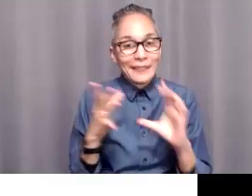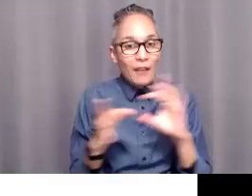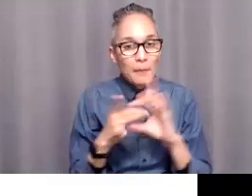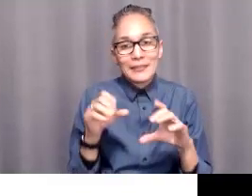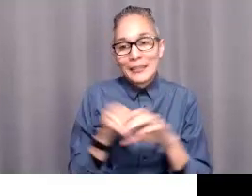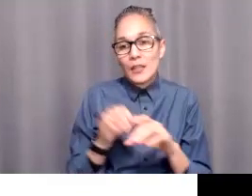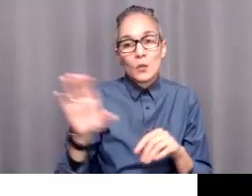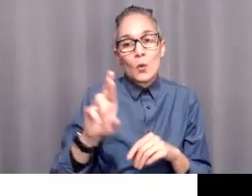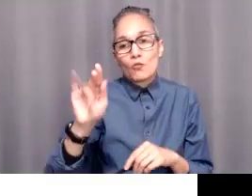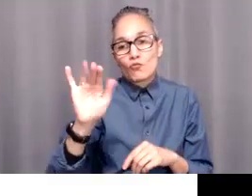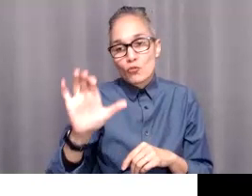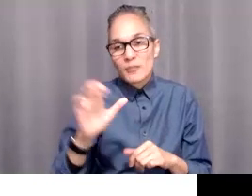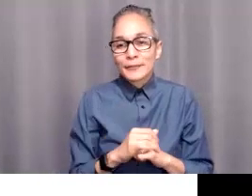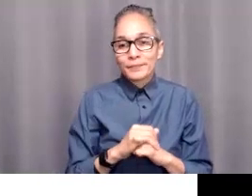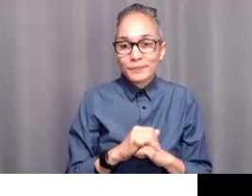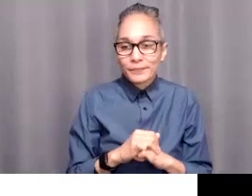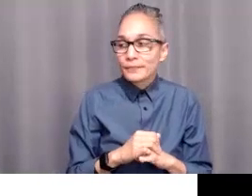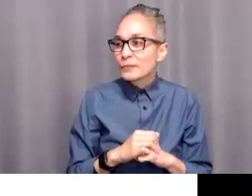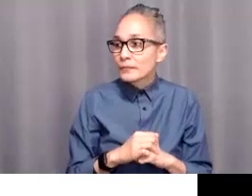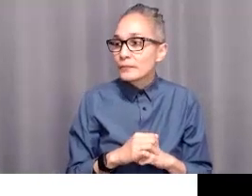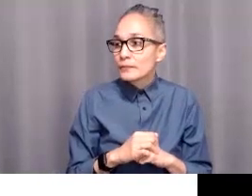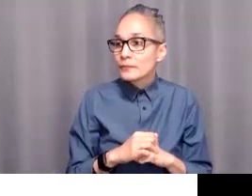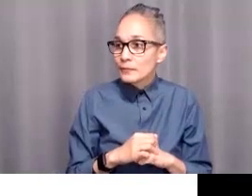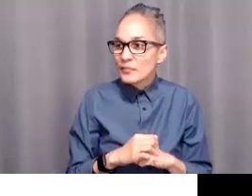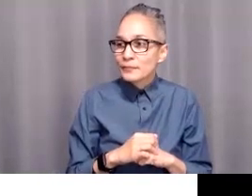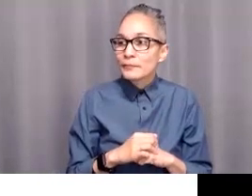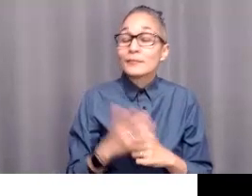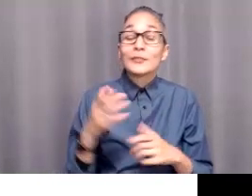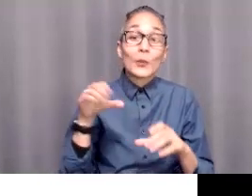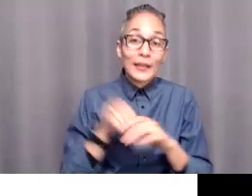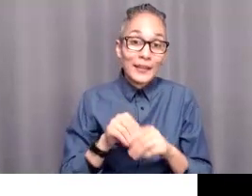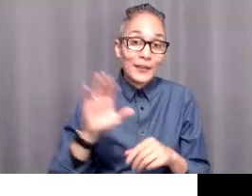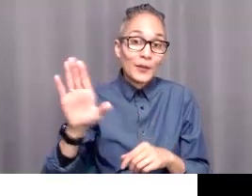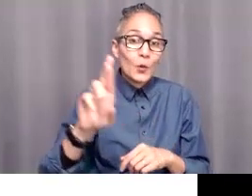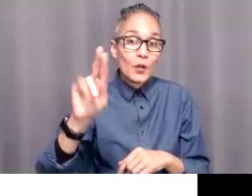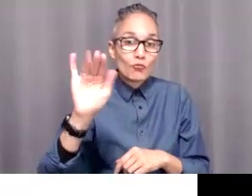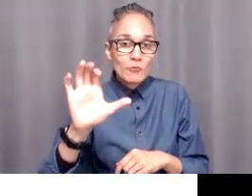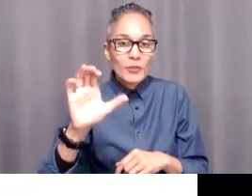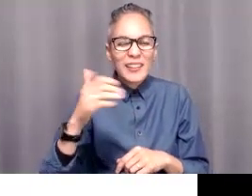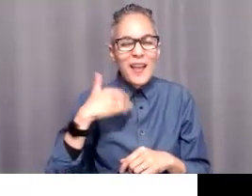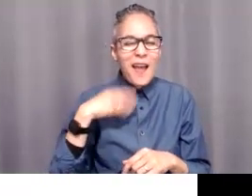Yeah. So, within the rubric there's the little boxes where you can leave,